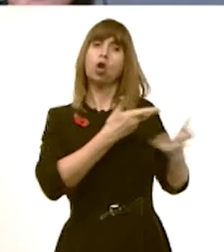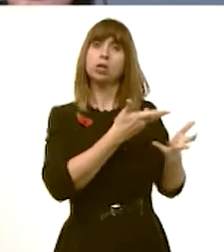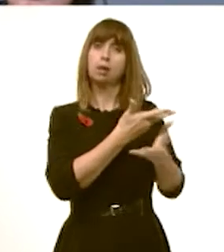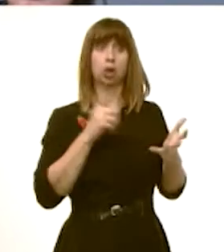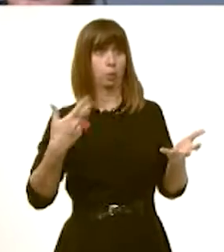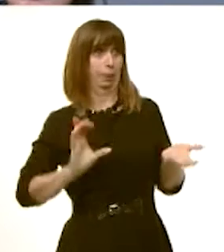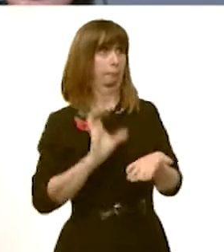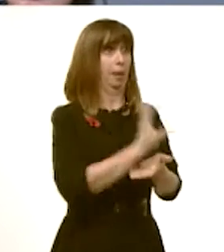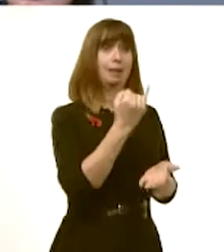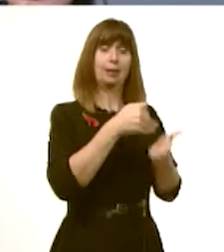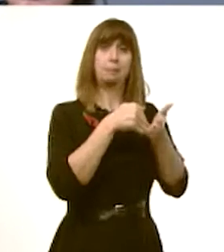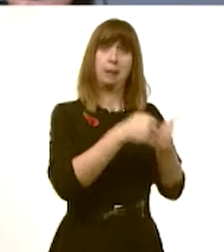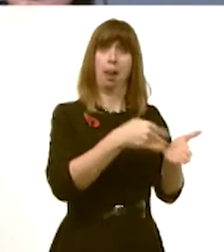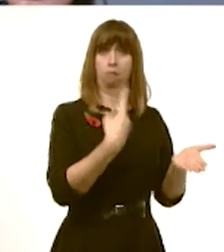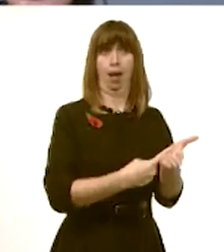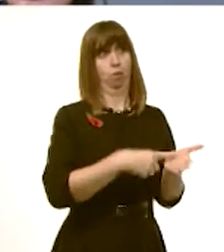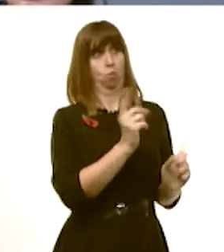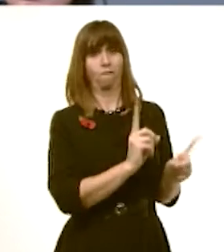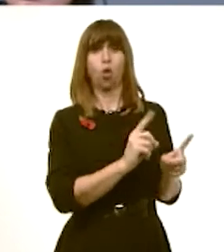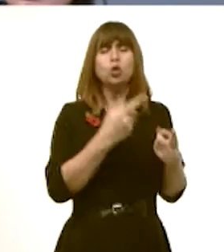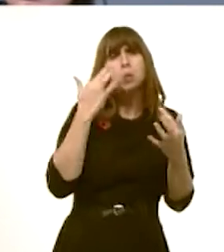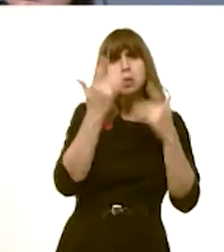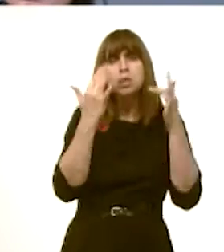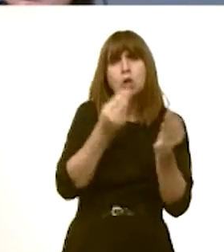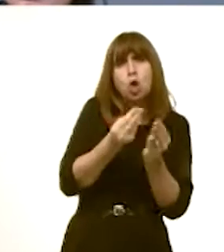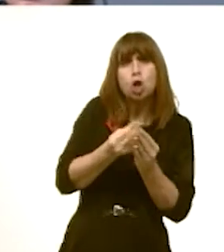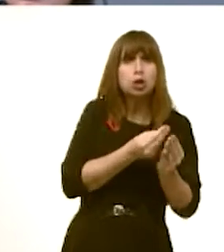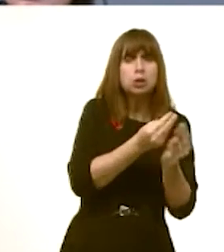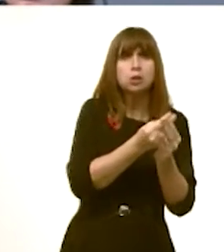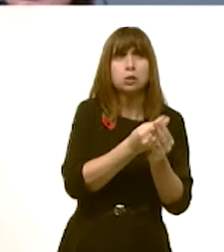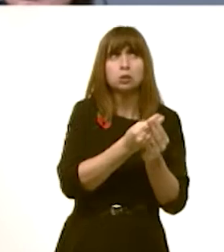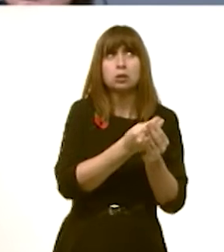Government to them to commission the costings around this projectósurely leads to the question